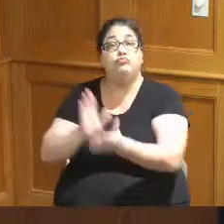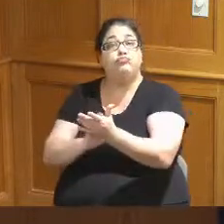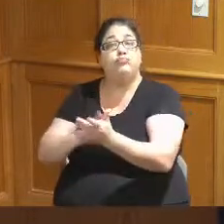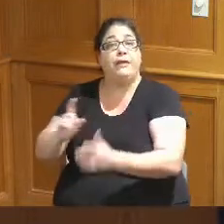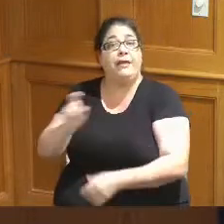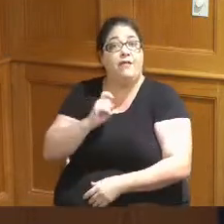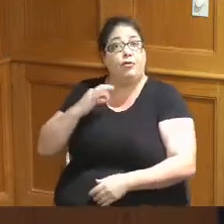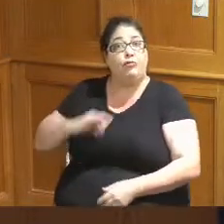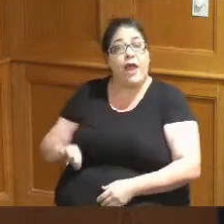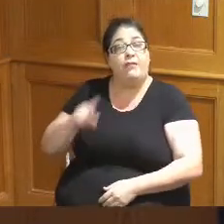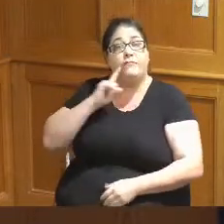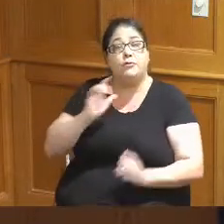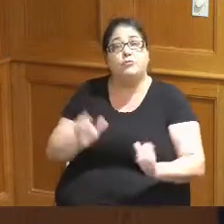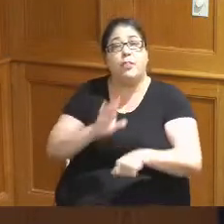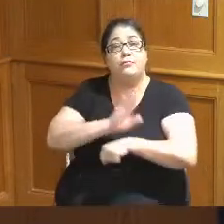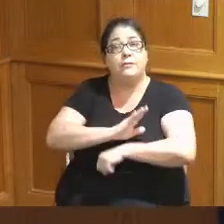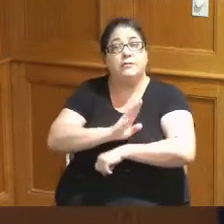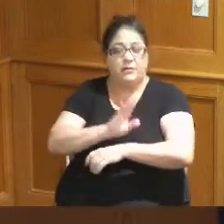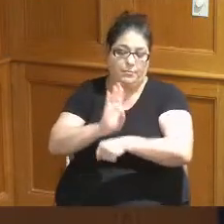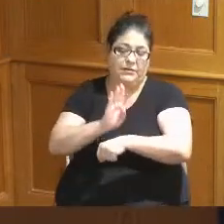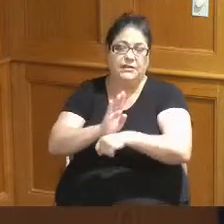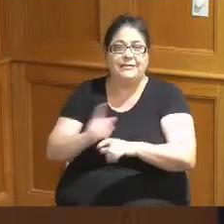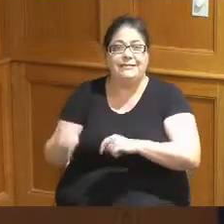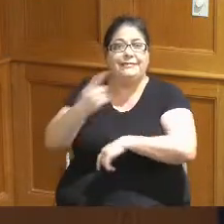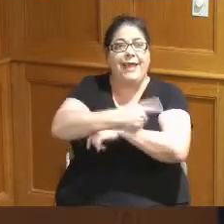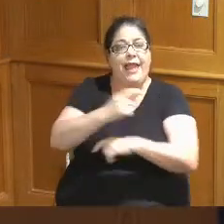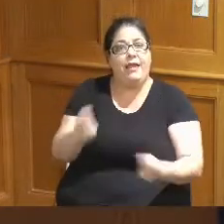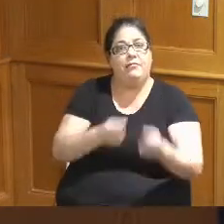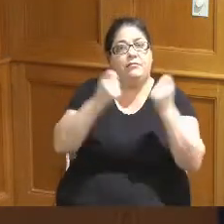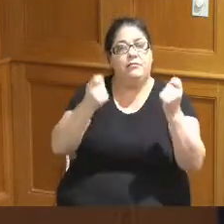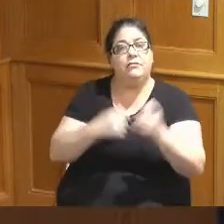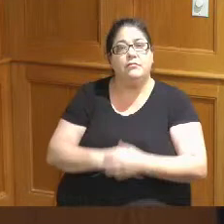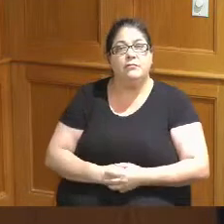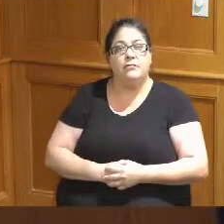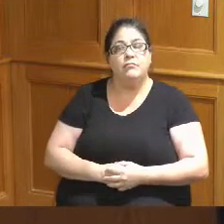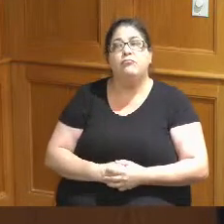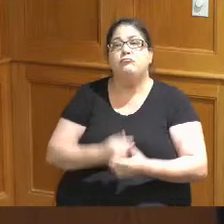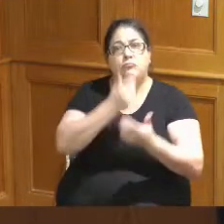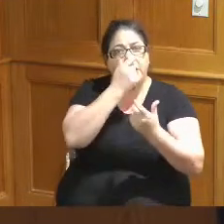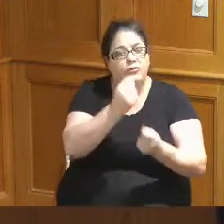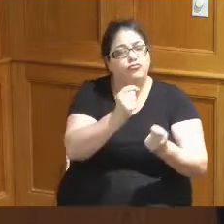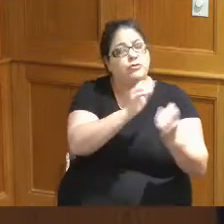day that we put together and interest in replicating something similar